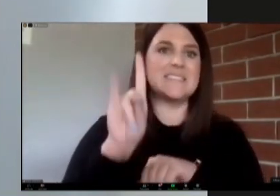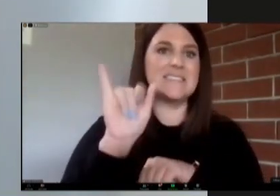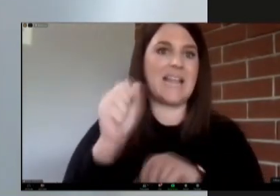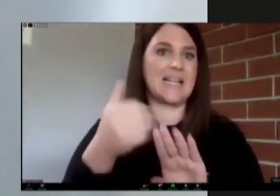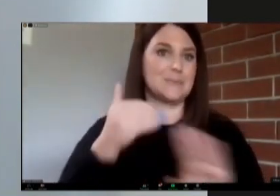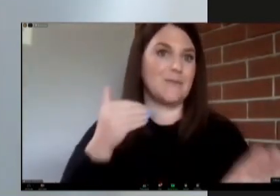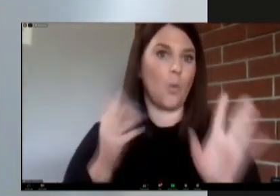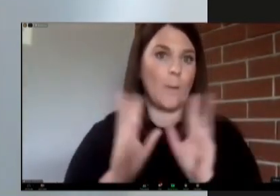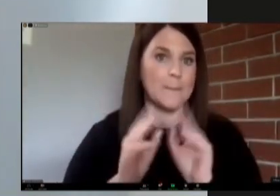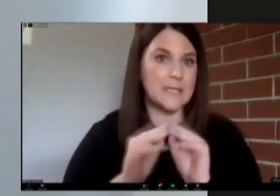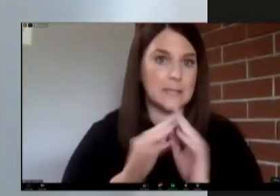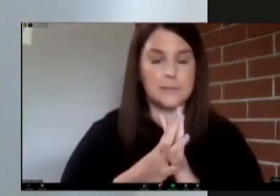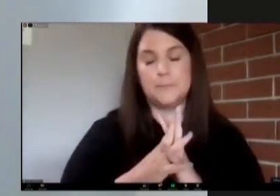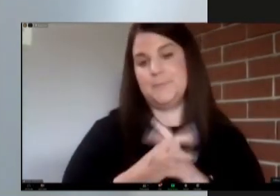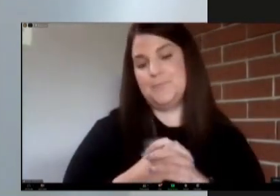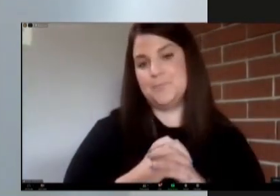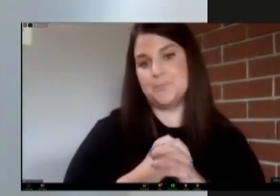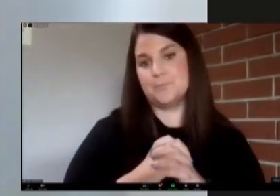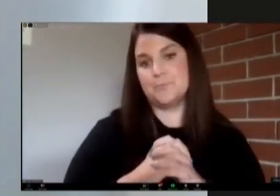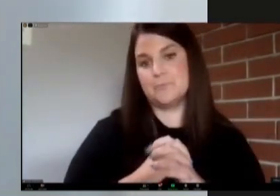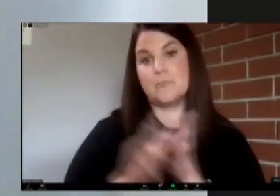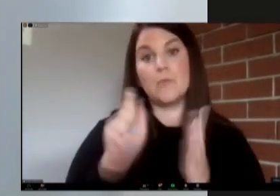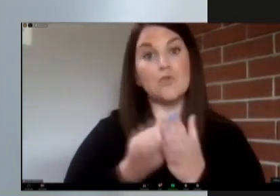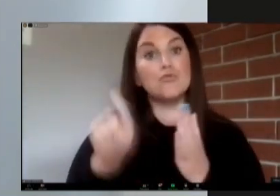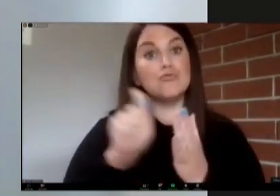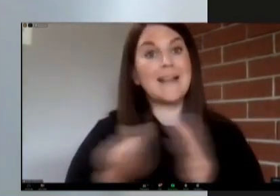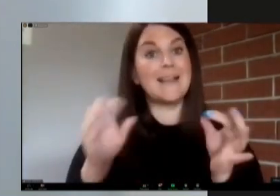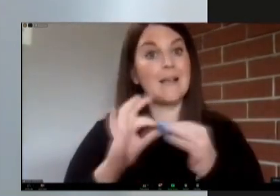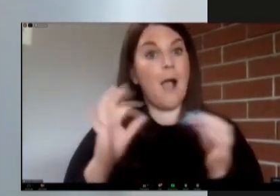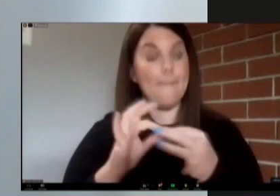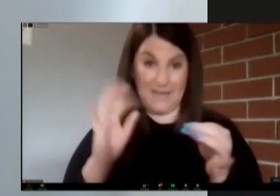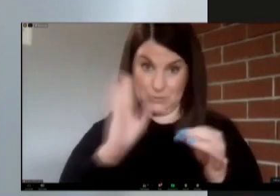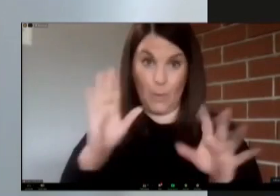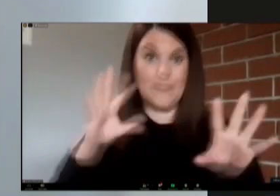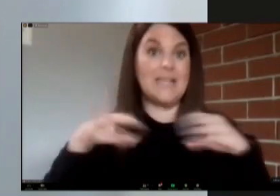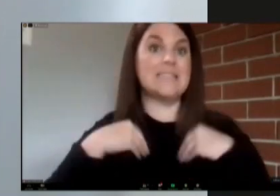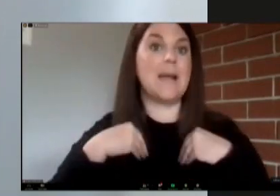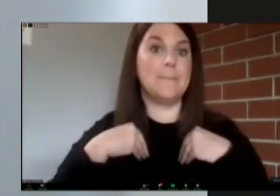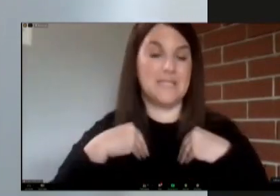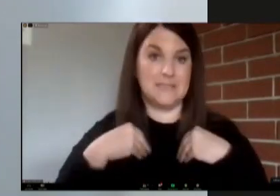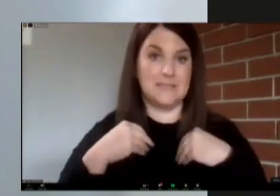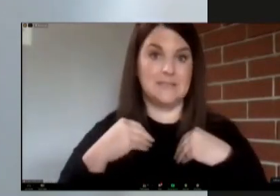Written comments will be accepted up to seven days after the meeting.